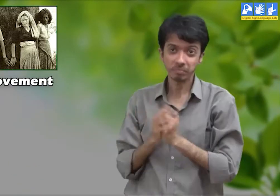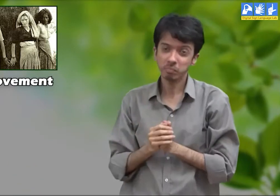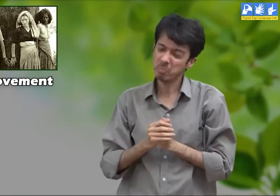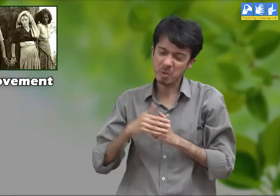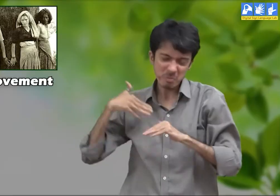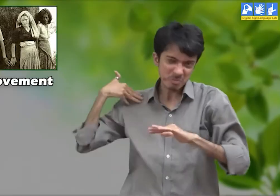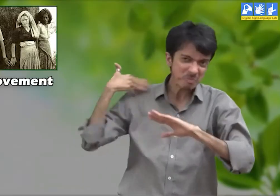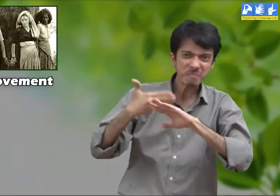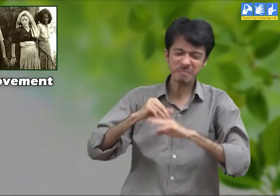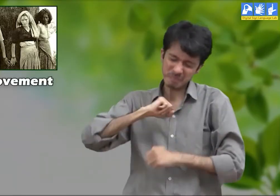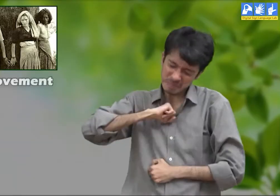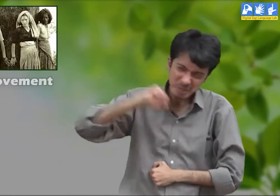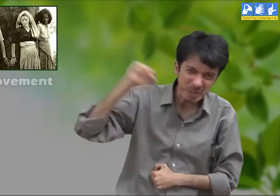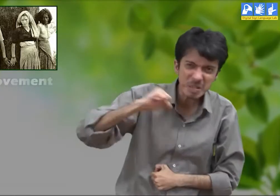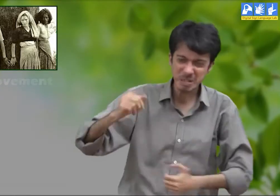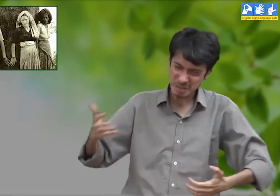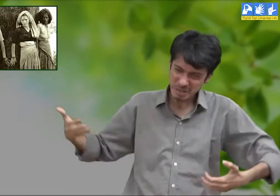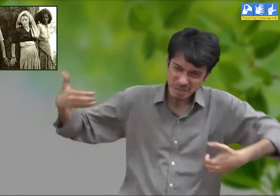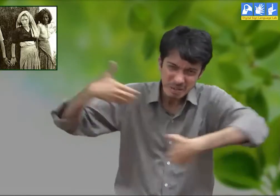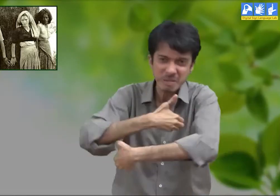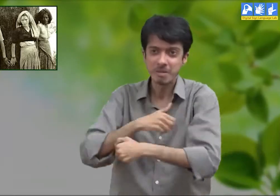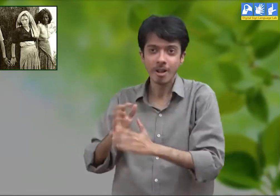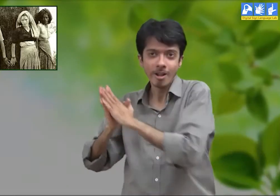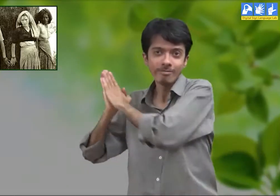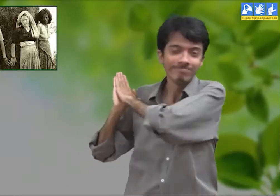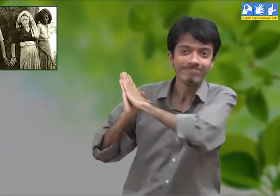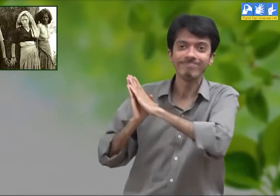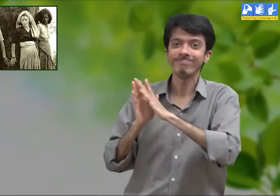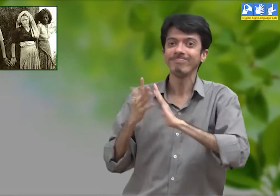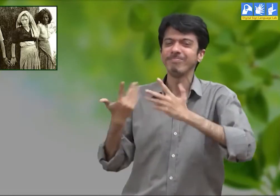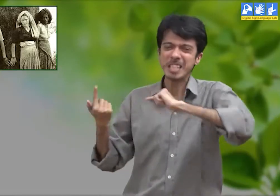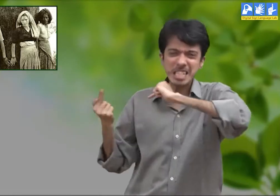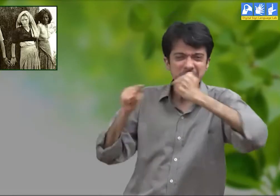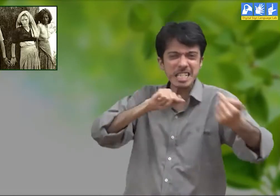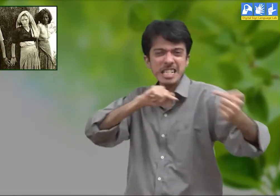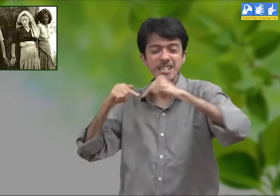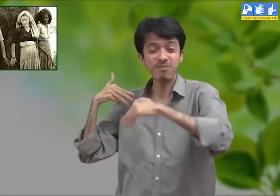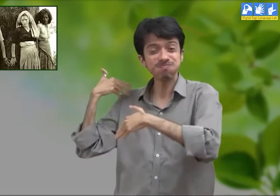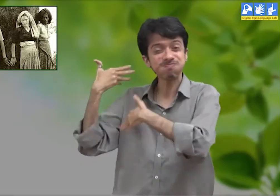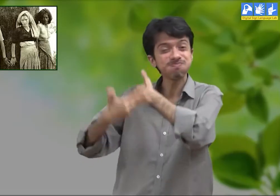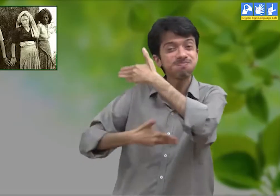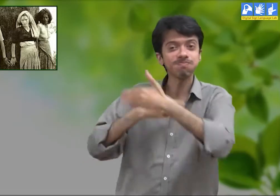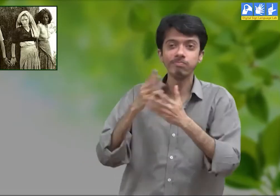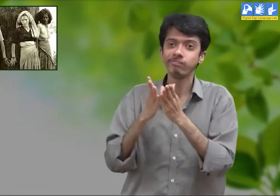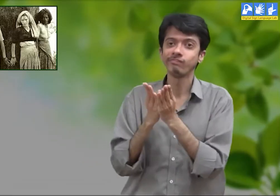The villagers hugged the trees to prevent them from being cut.